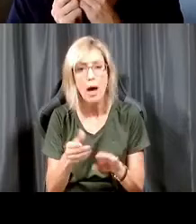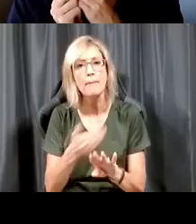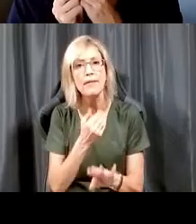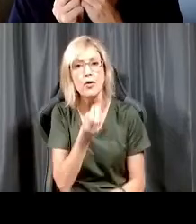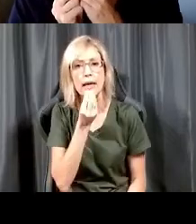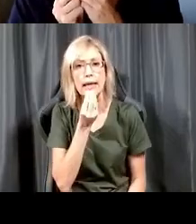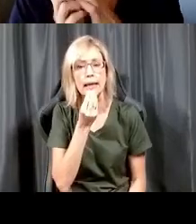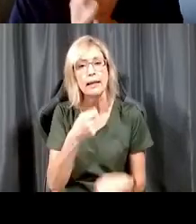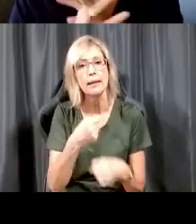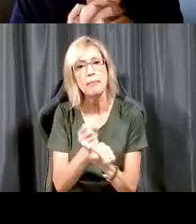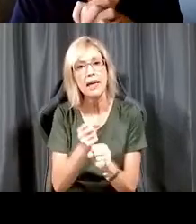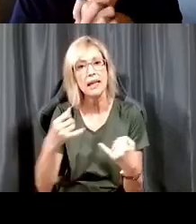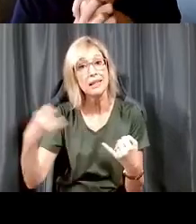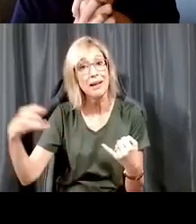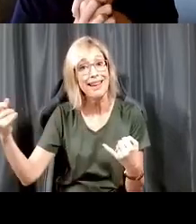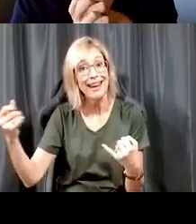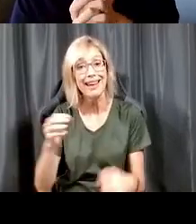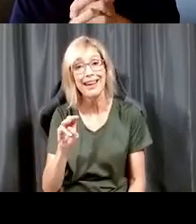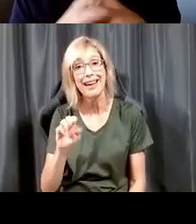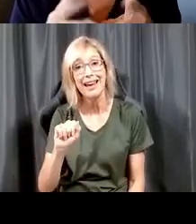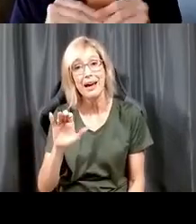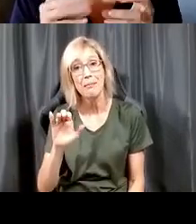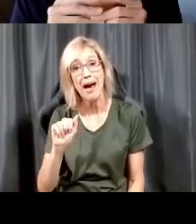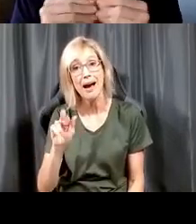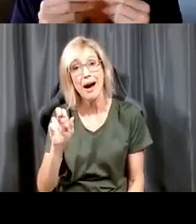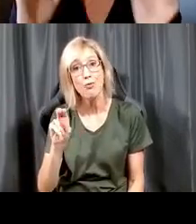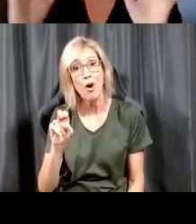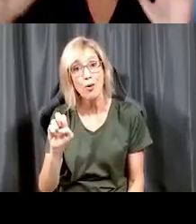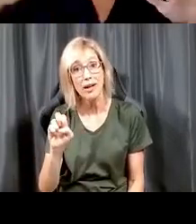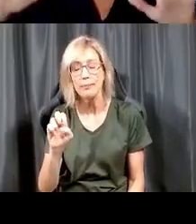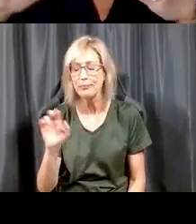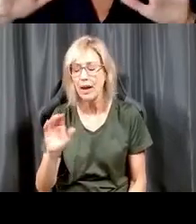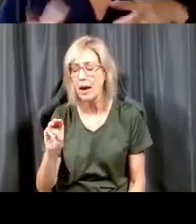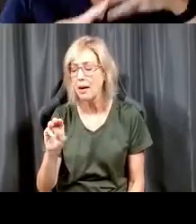spaghetti or making macaroni. Letting them with clean hands,